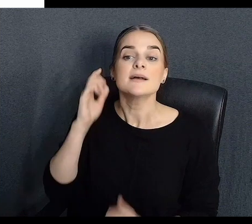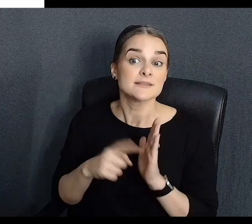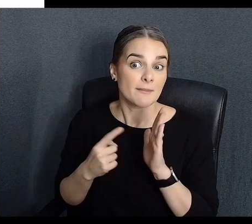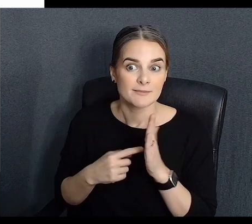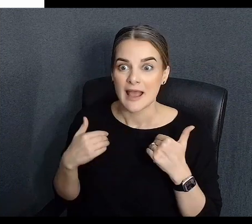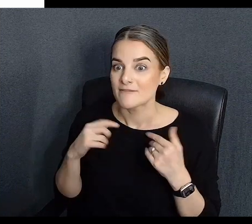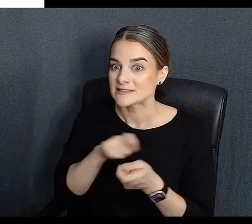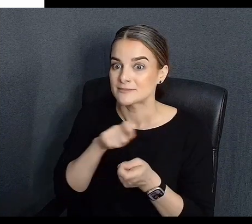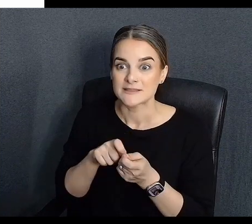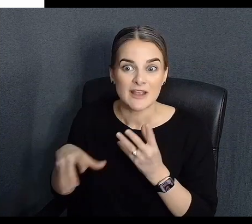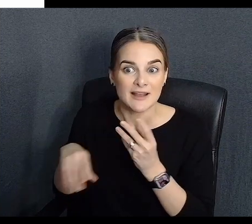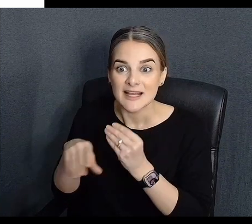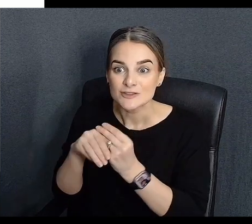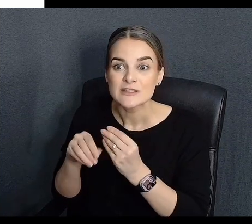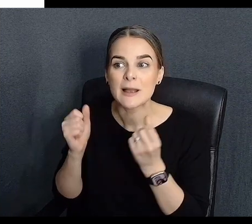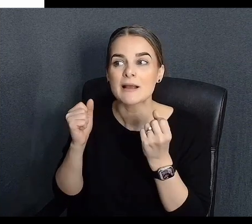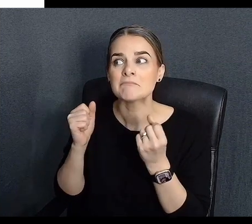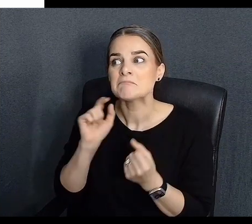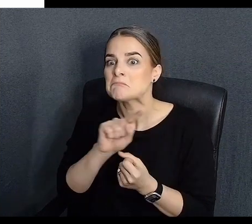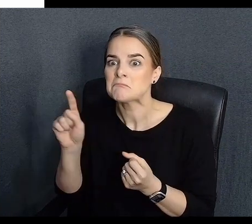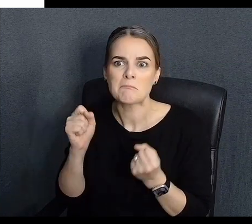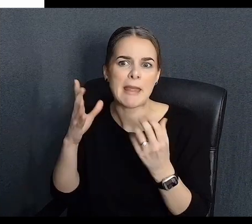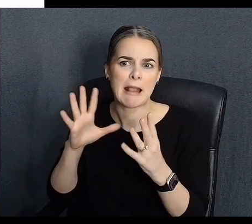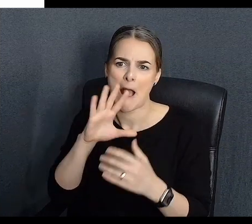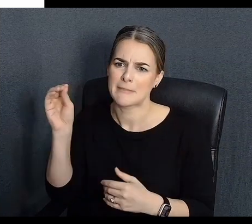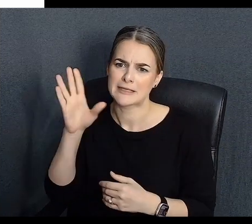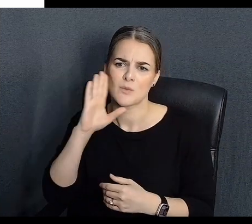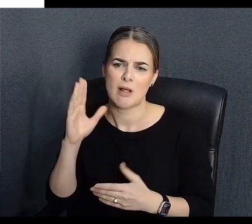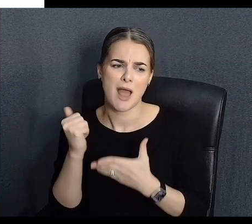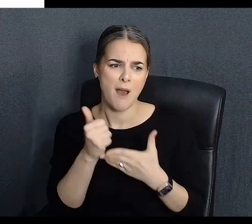a lot of companies might be able to work with you to get you a different case and things like that.